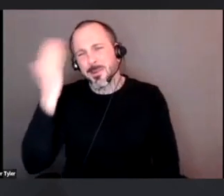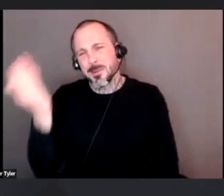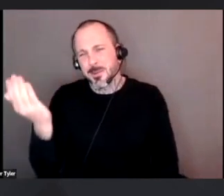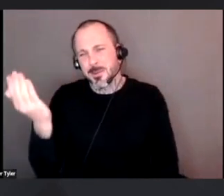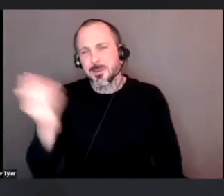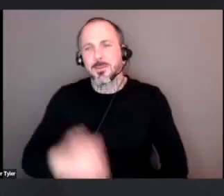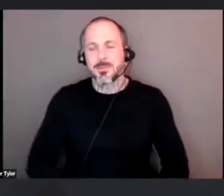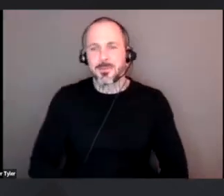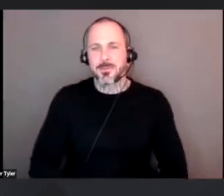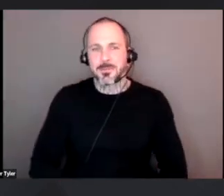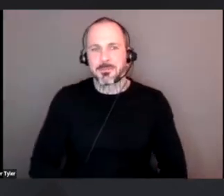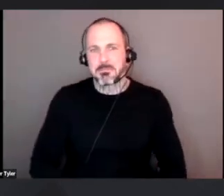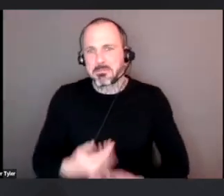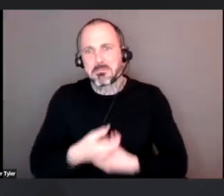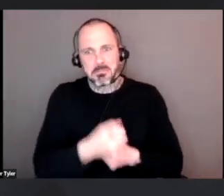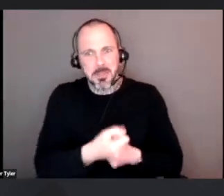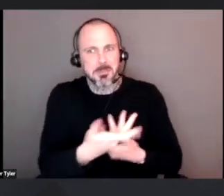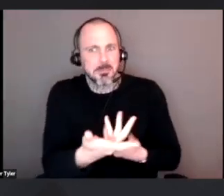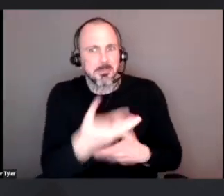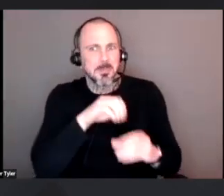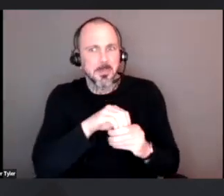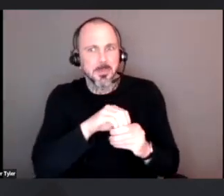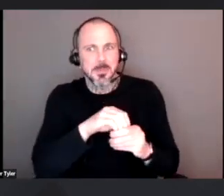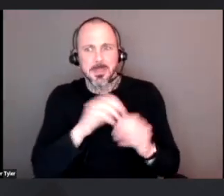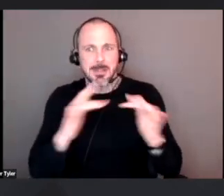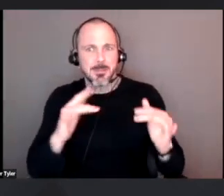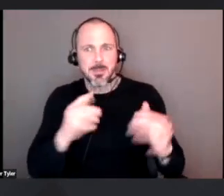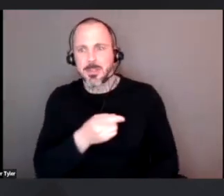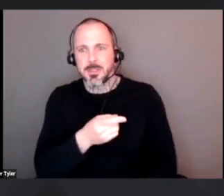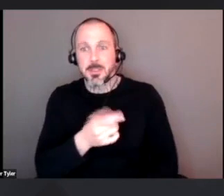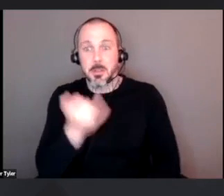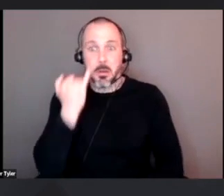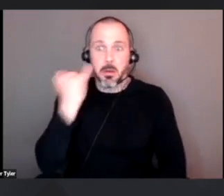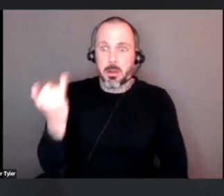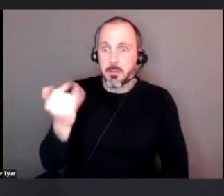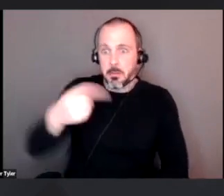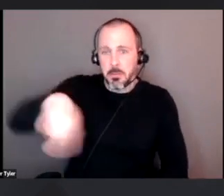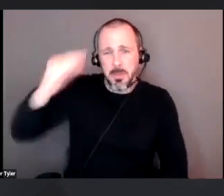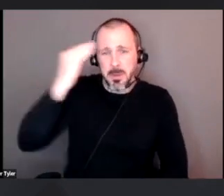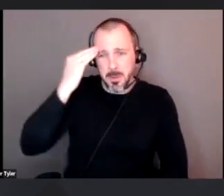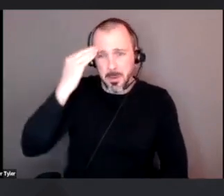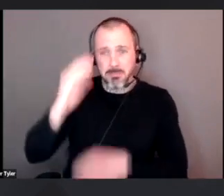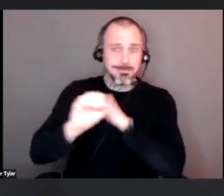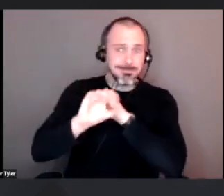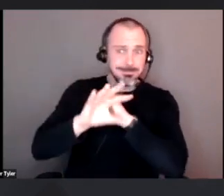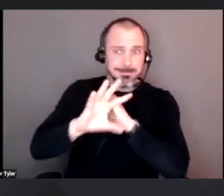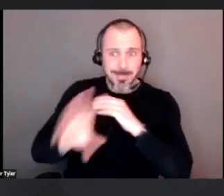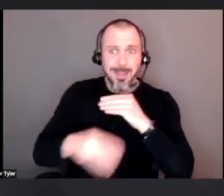it just really builds itself. So, you know, I don't really step out when it comes to job postings necessarily.